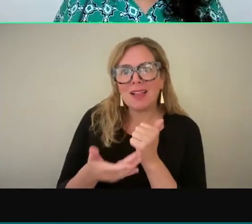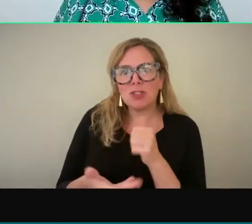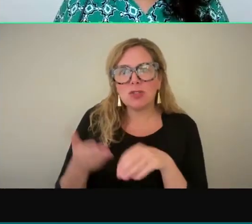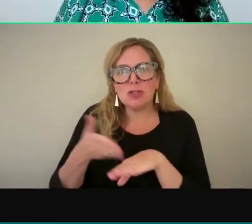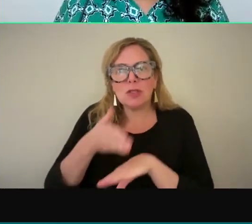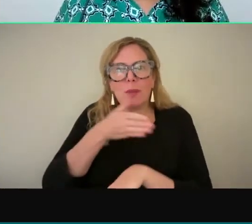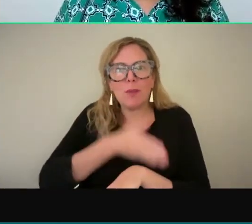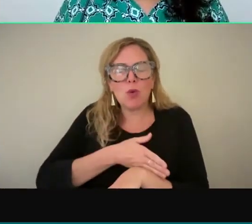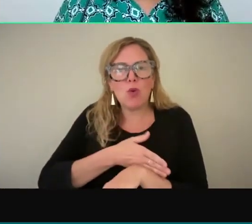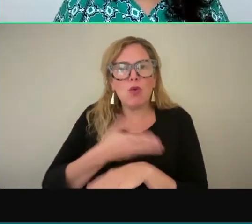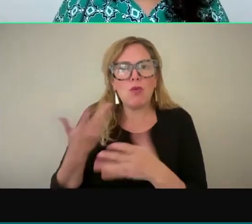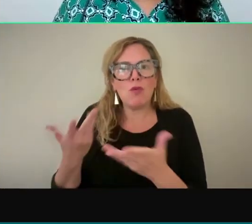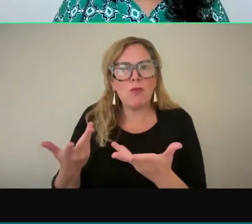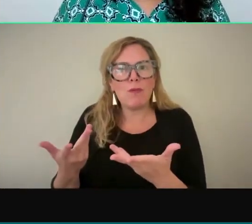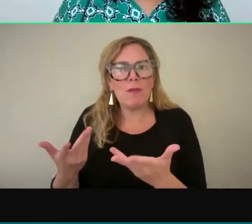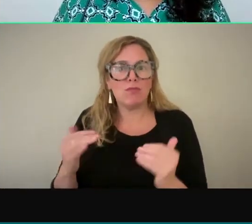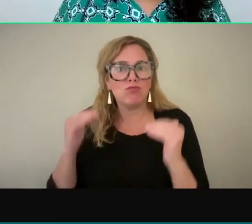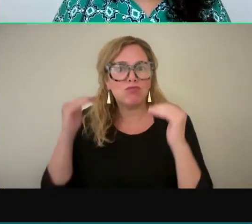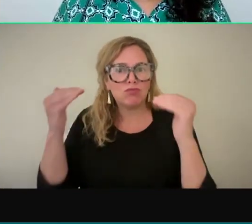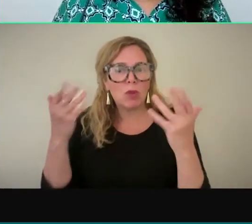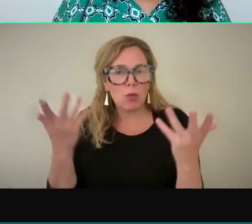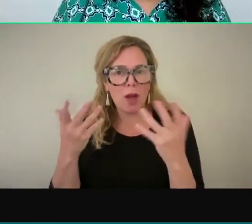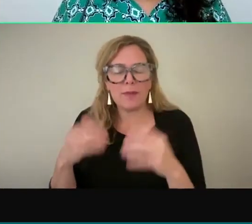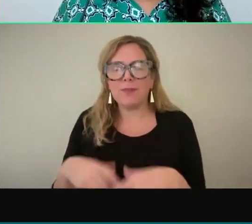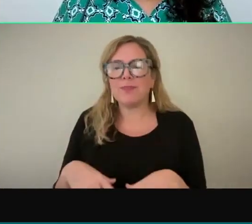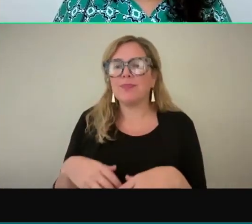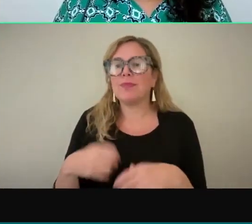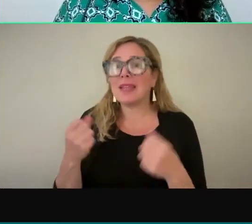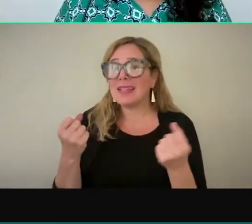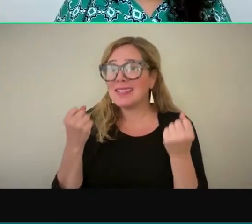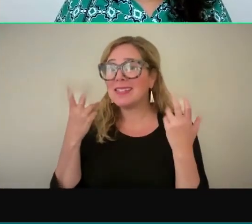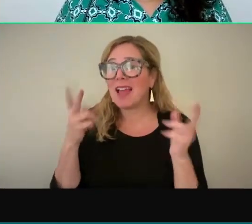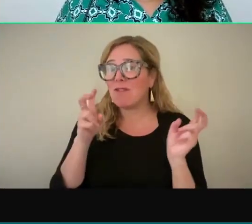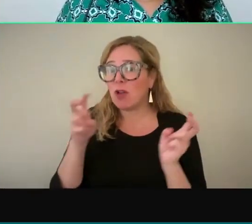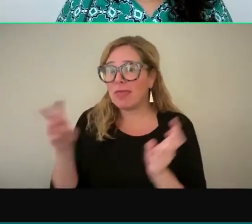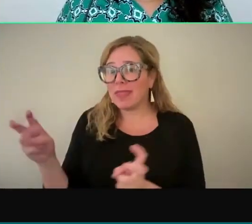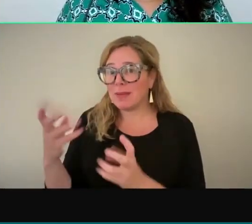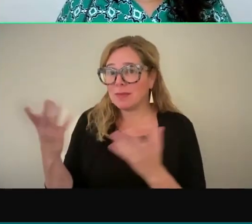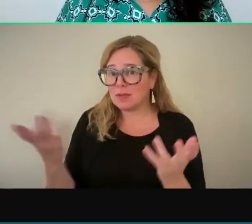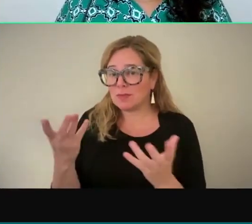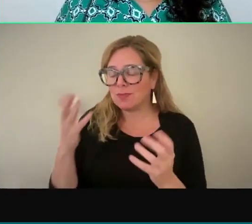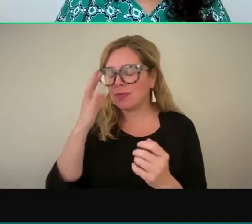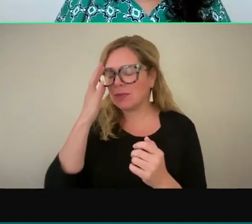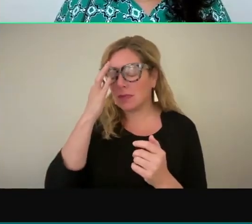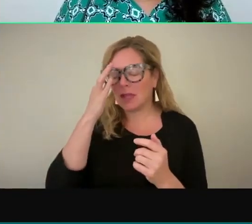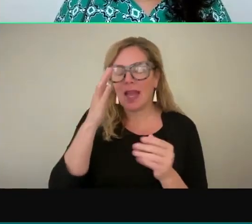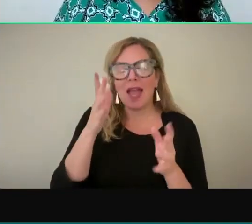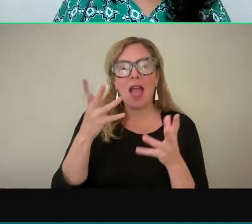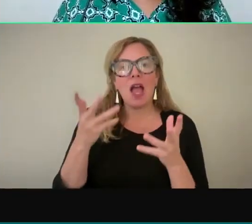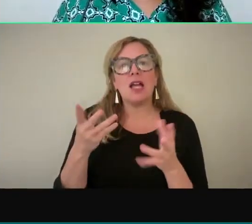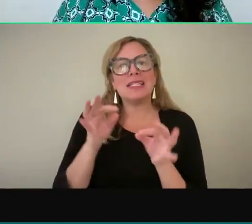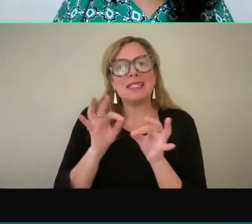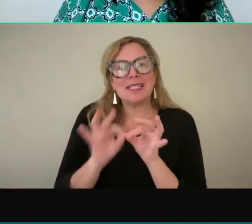Several notable themes came up. One was to simplify the sign-in process. Very clear